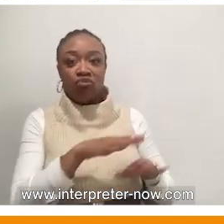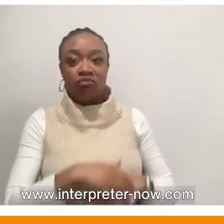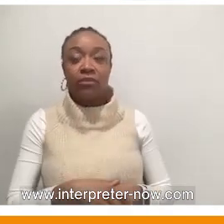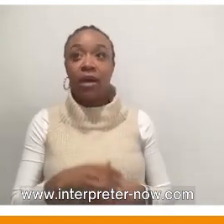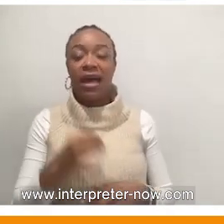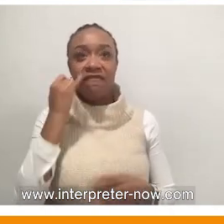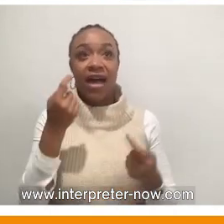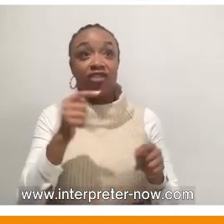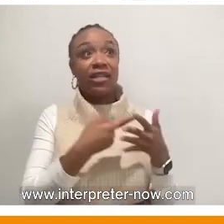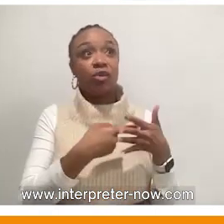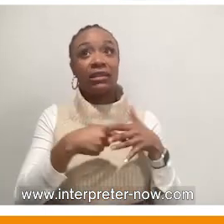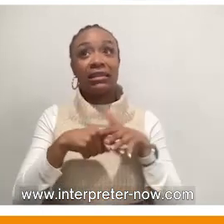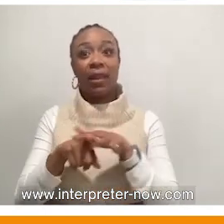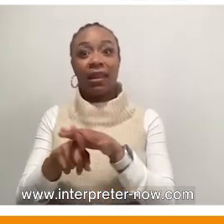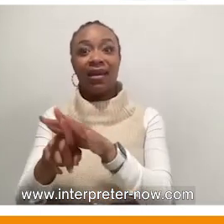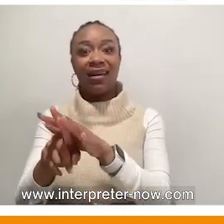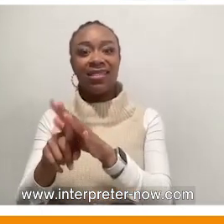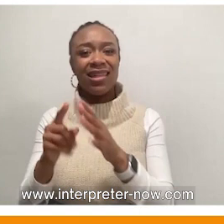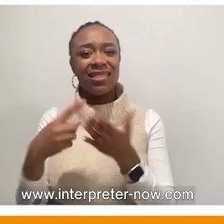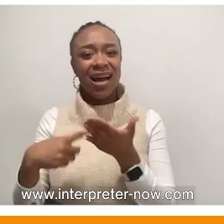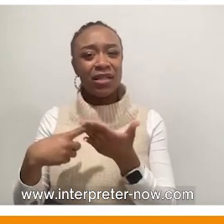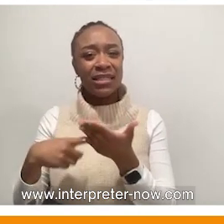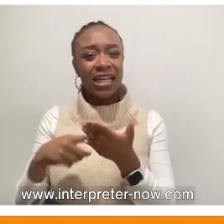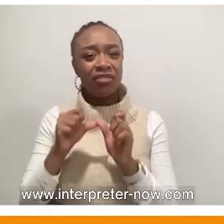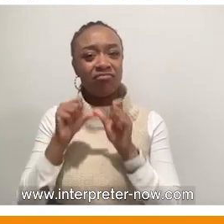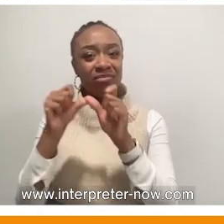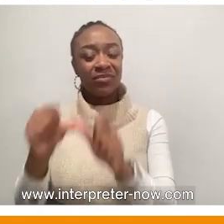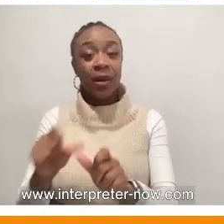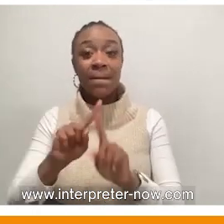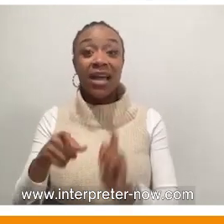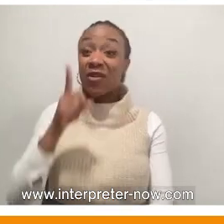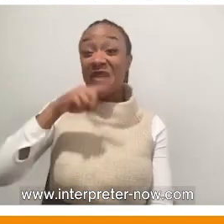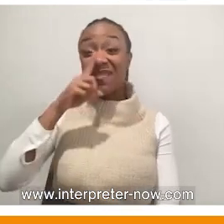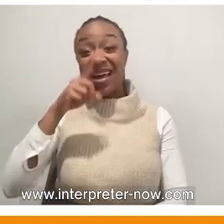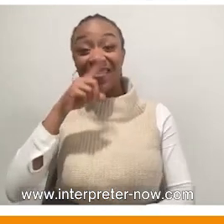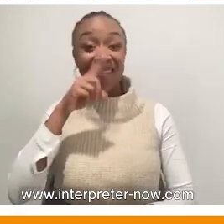conversation. Versus if I tried to assimilate, it will continue the conversation.